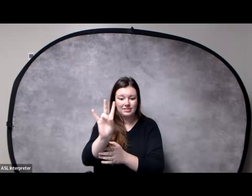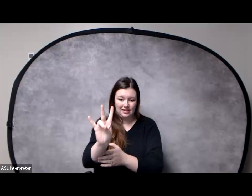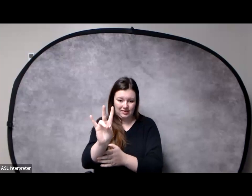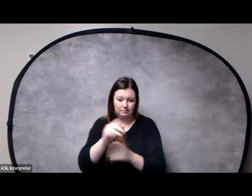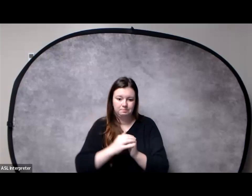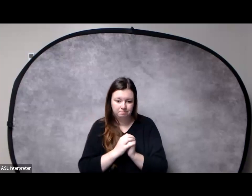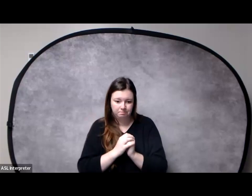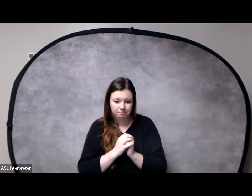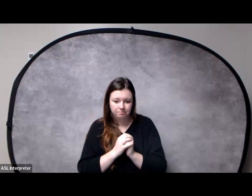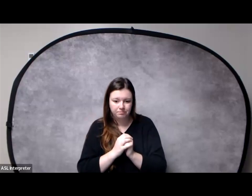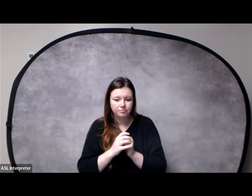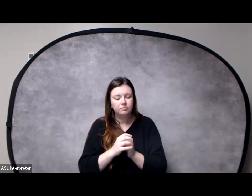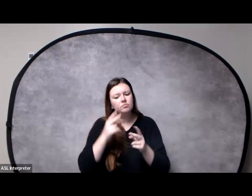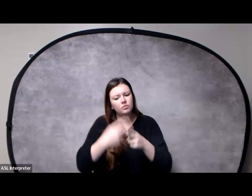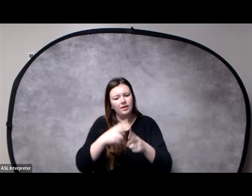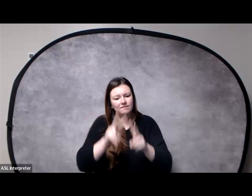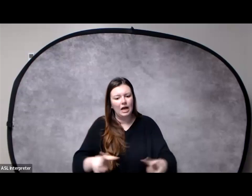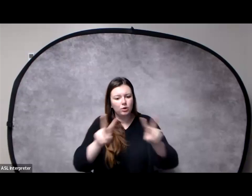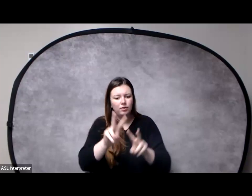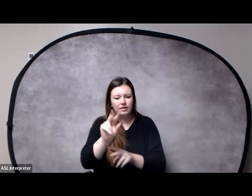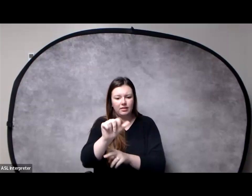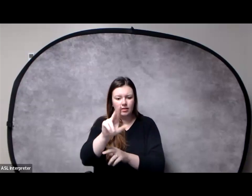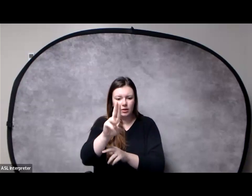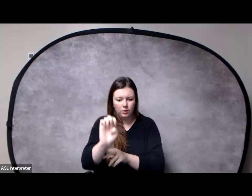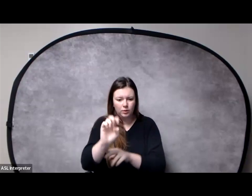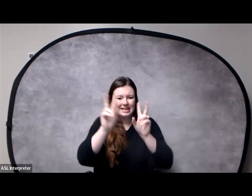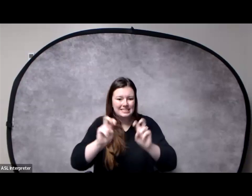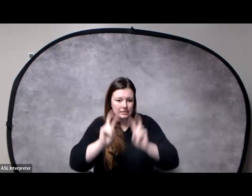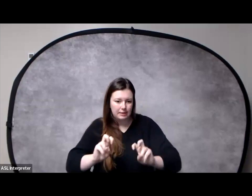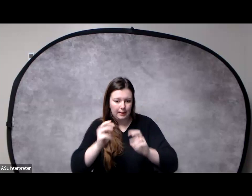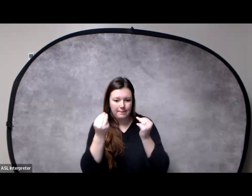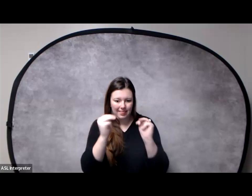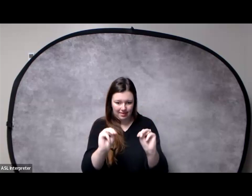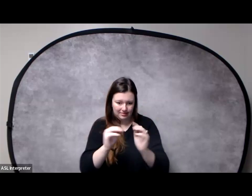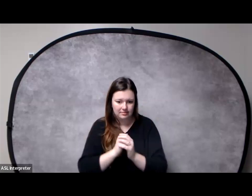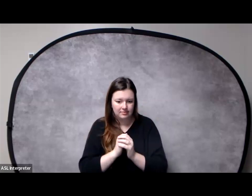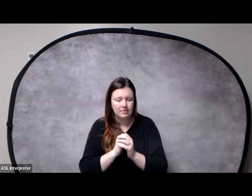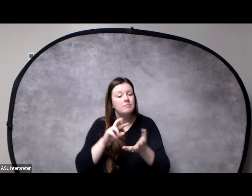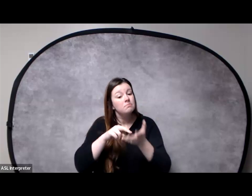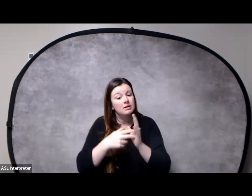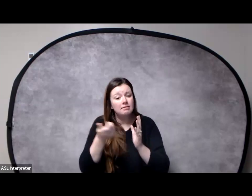Value assessment methods can play an important role in determining whether a particular treatment or medicine